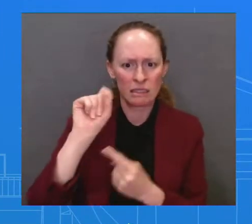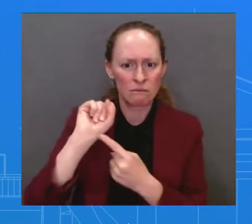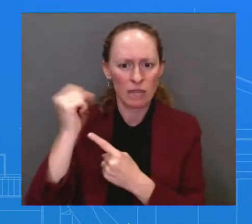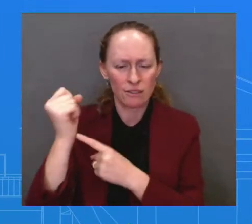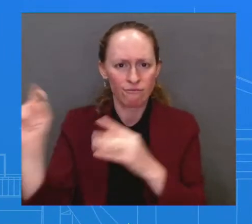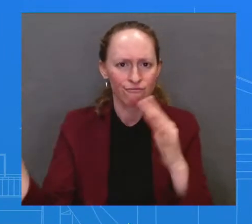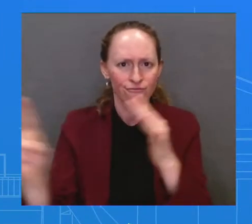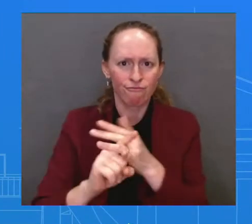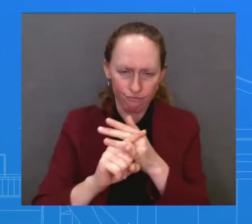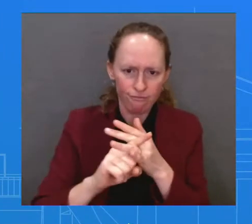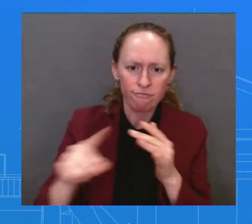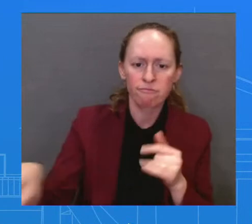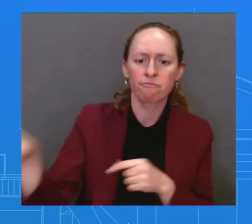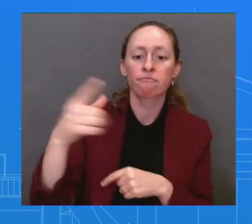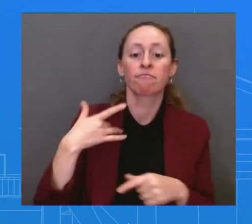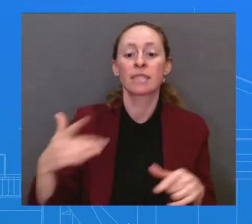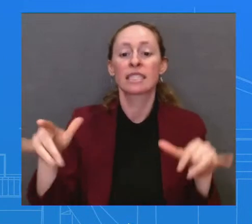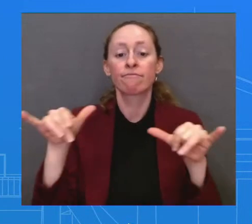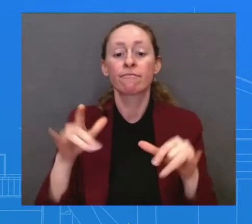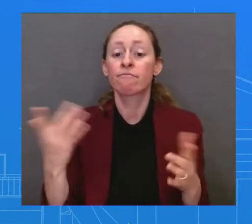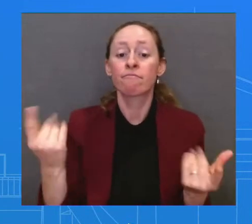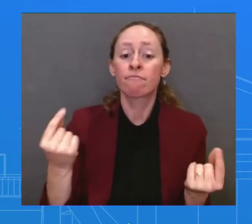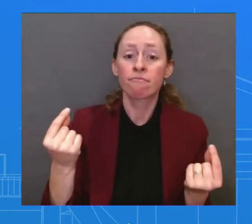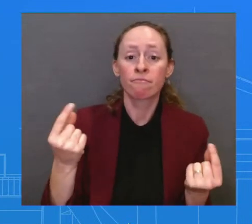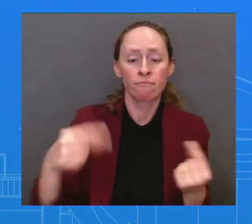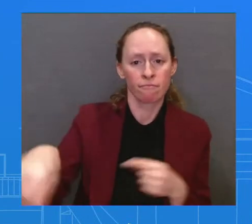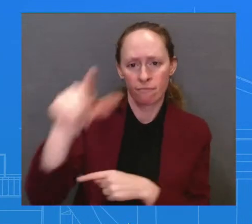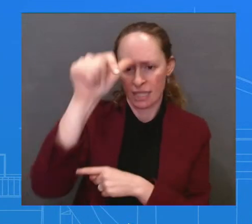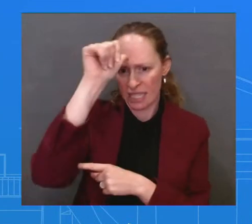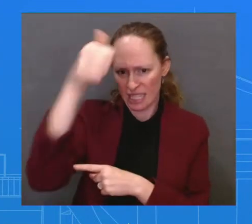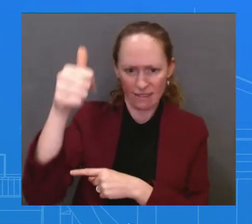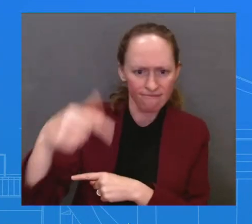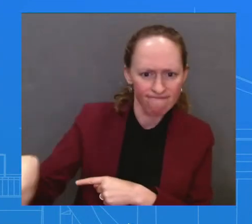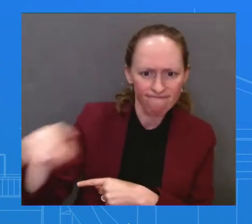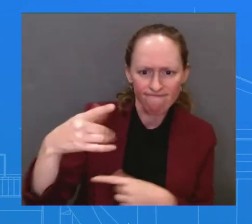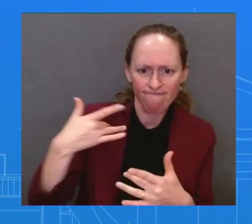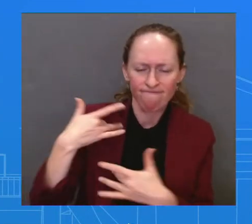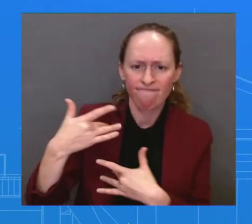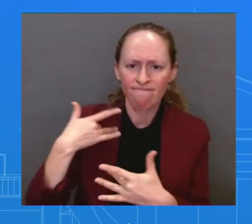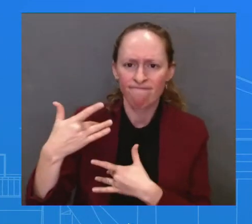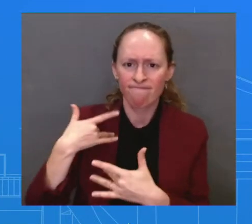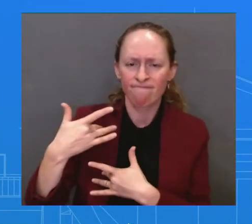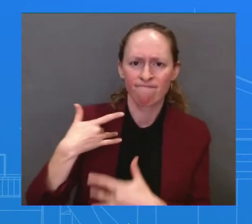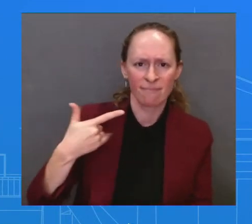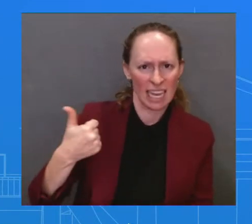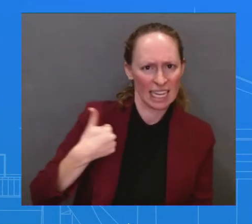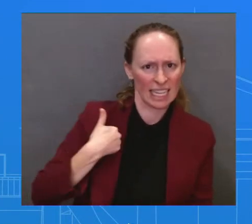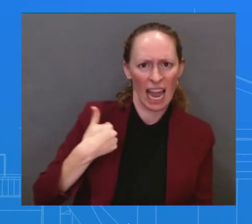in India. Canada is saying that they have informed you about the proof they have about those allegations.